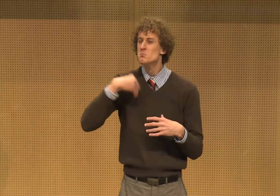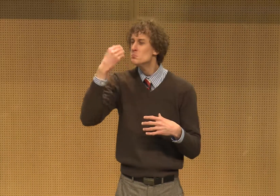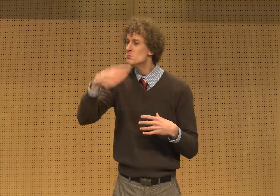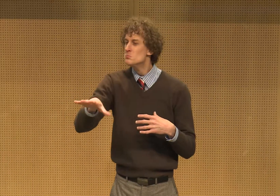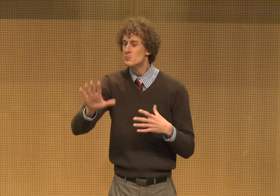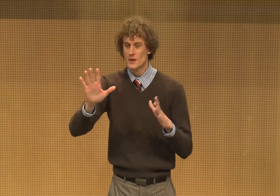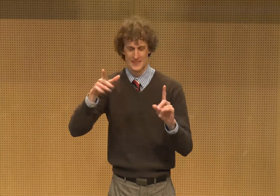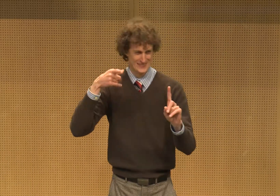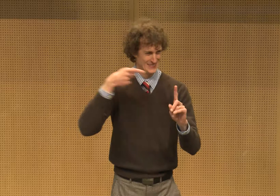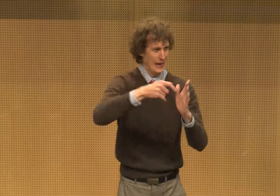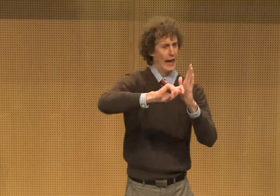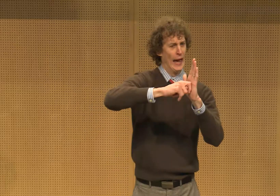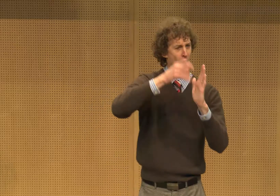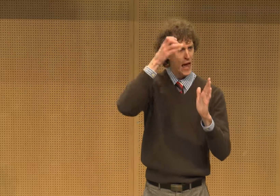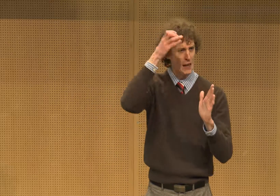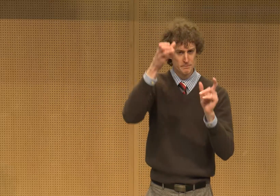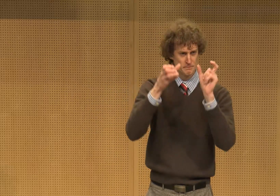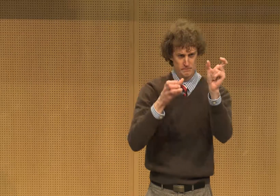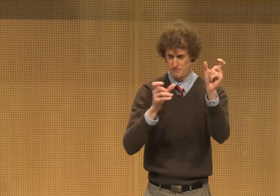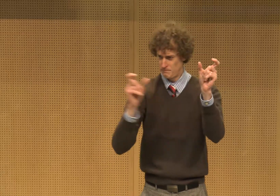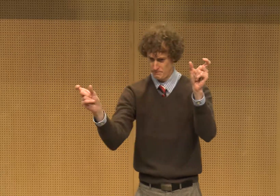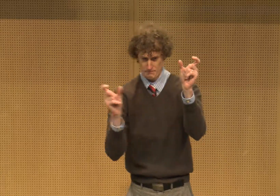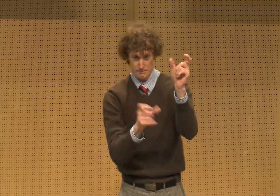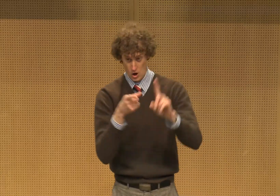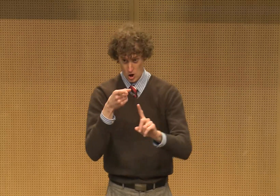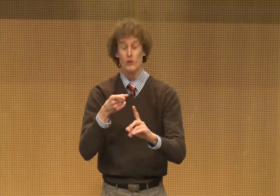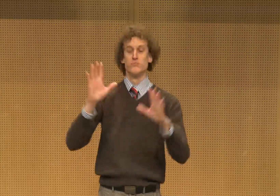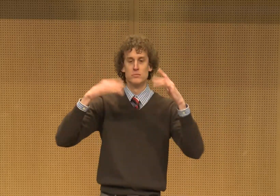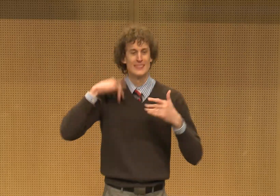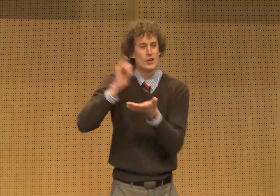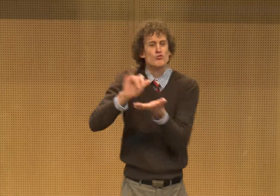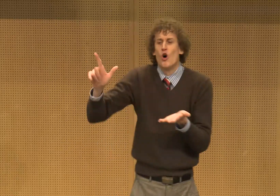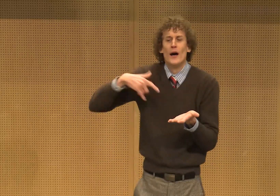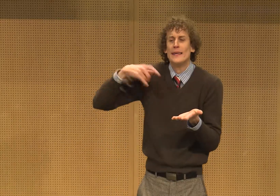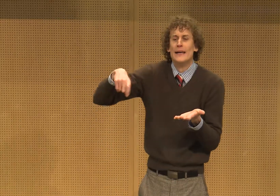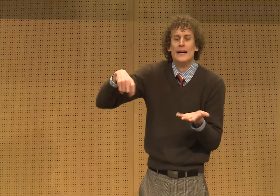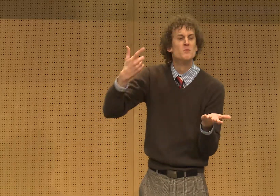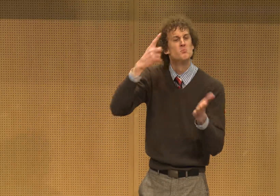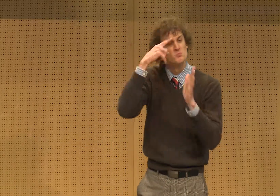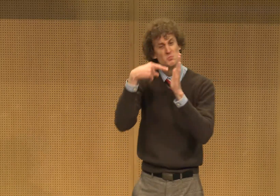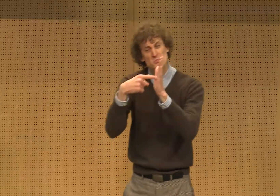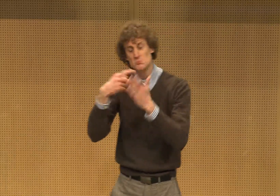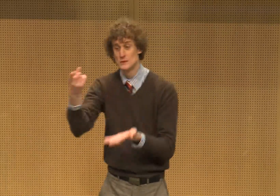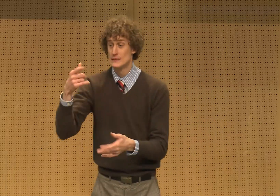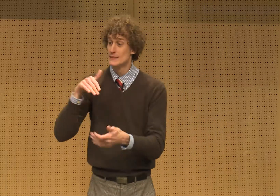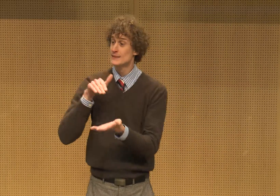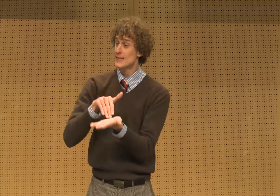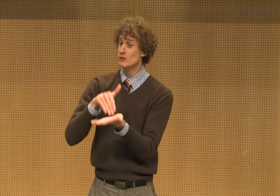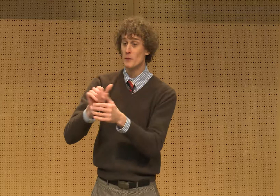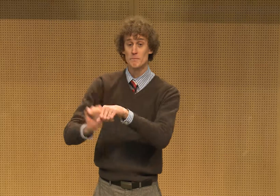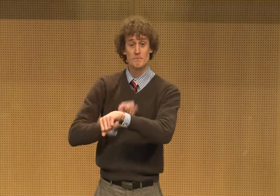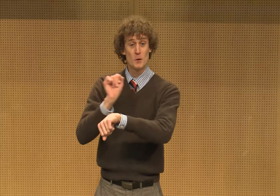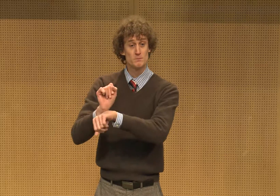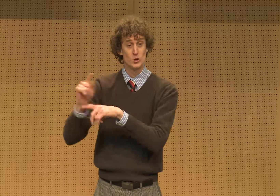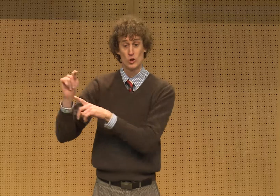It's not about that--it's that the key is the context, if you have a few key words. It depends on where the error is.